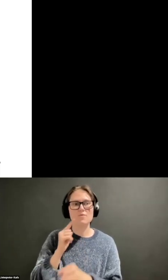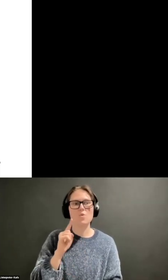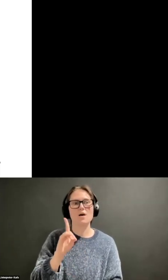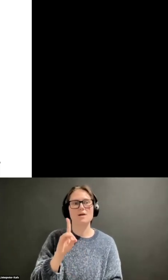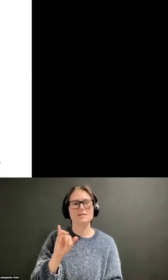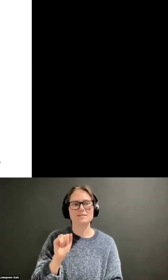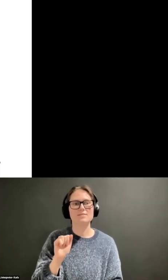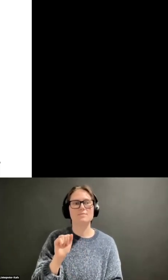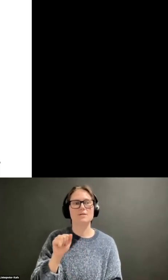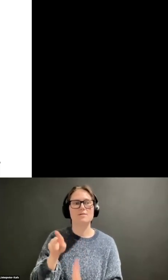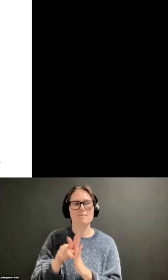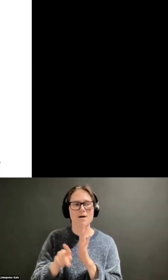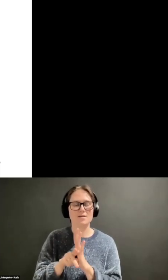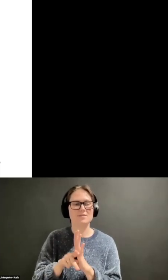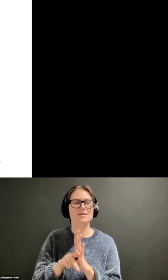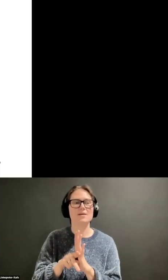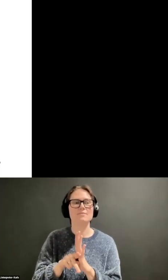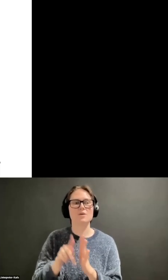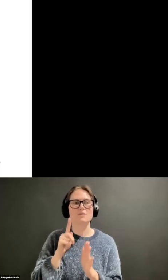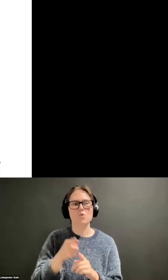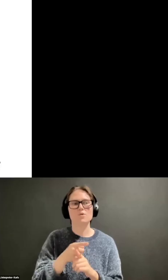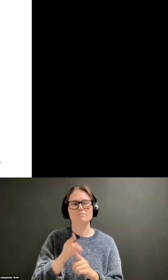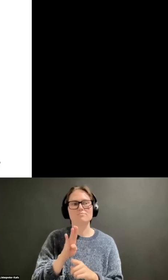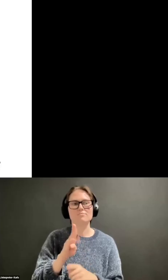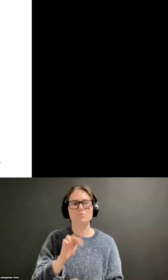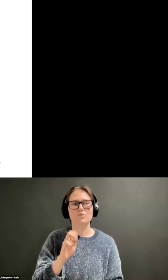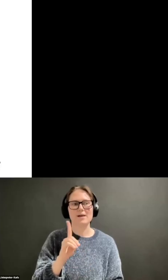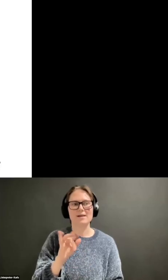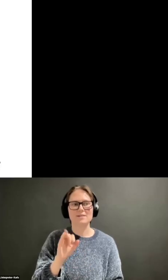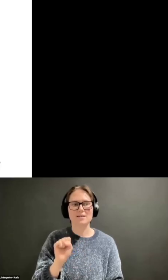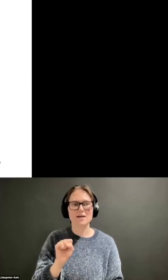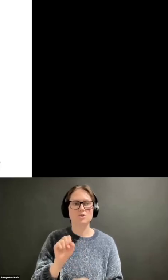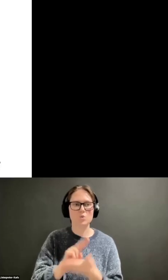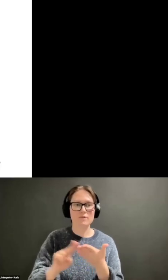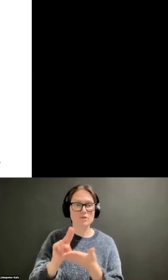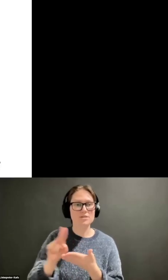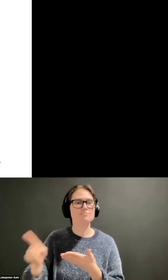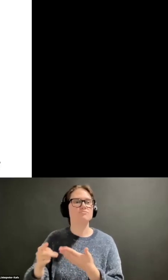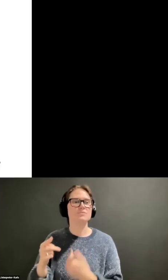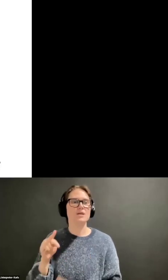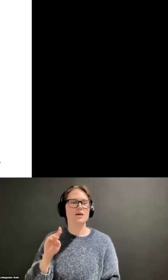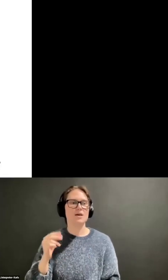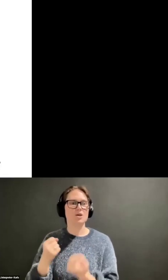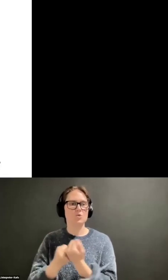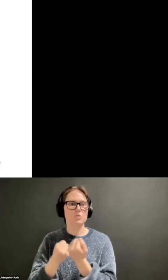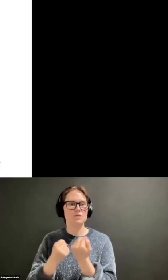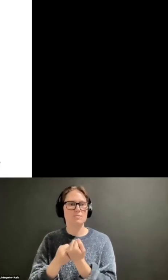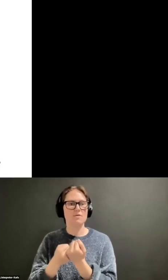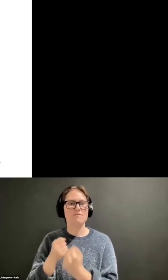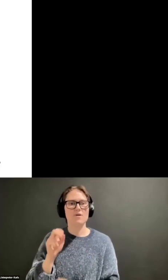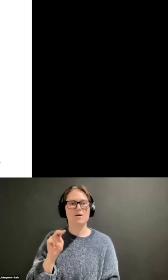University, and we are supported by NIDILRR, the National Institute for Disability, Independent living